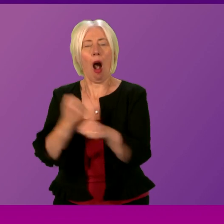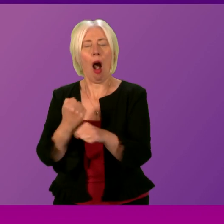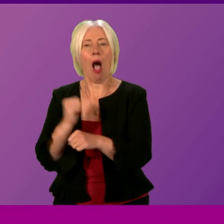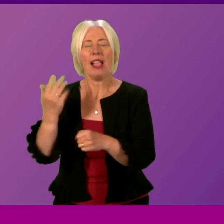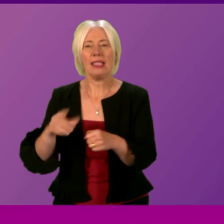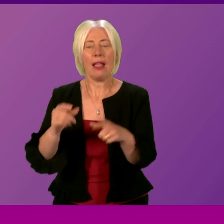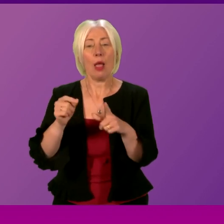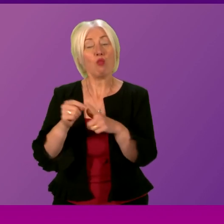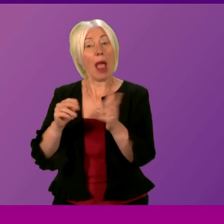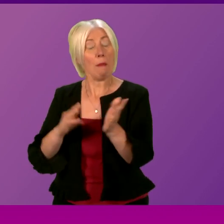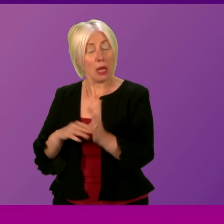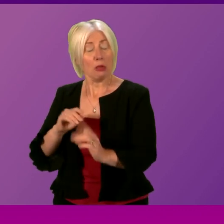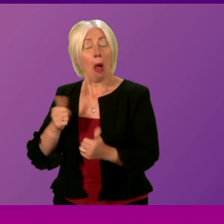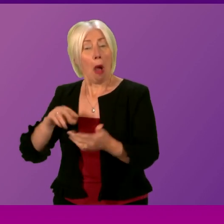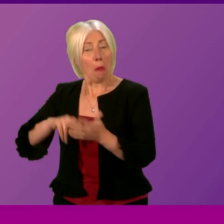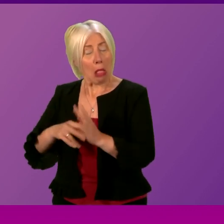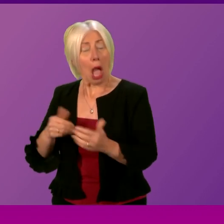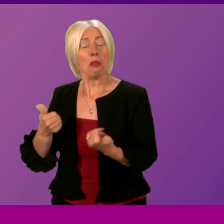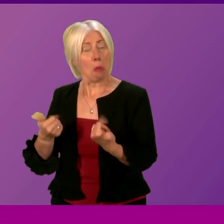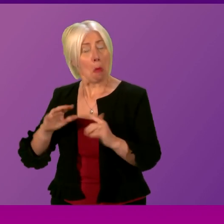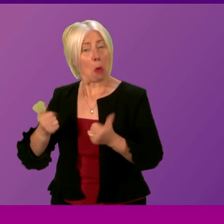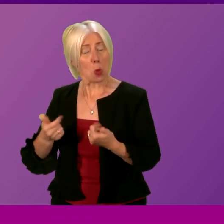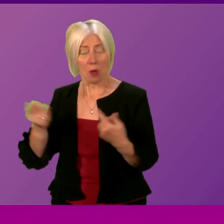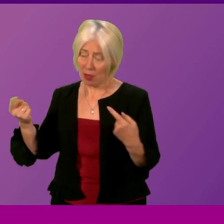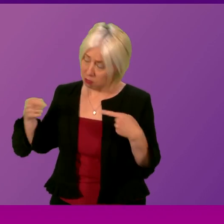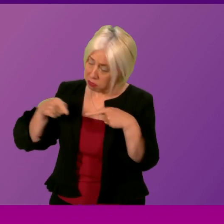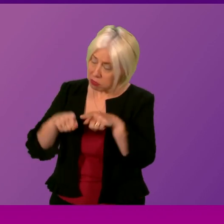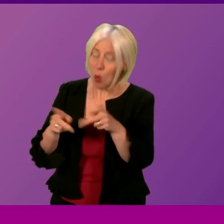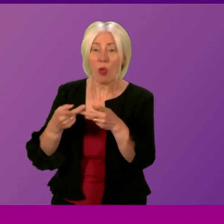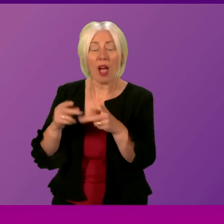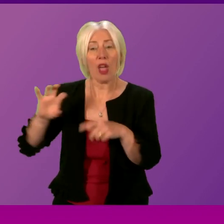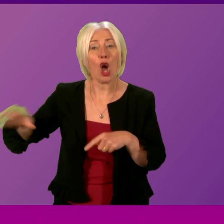“pragmatic and brings the UK in line with other nations, which we welcome”.